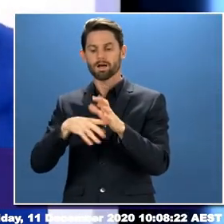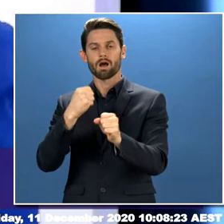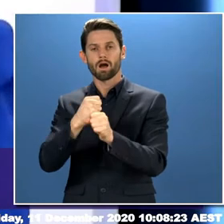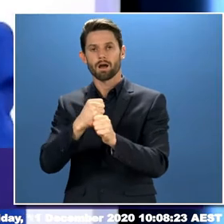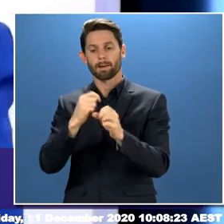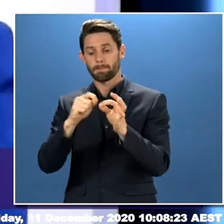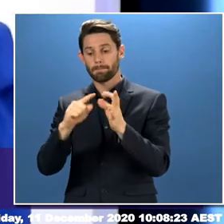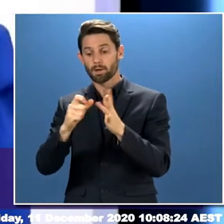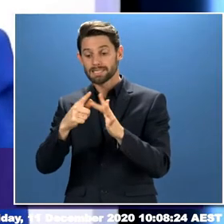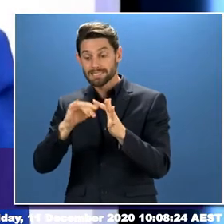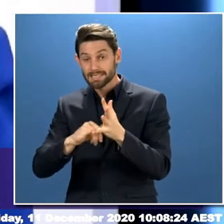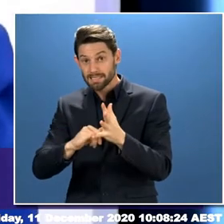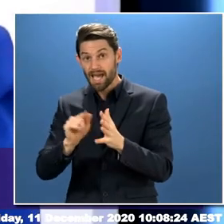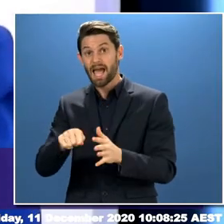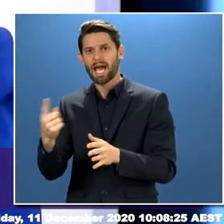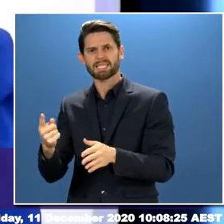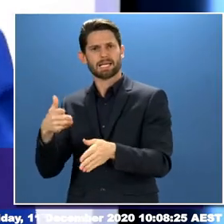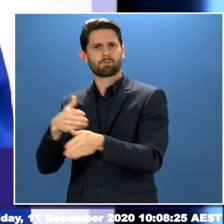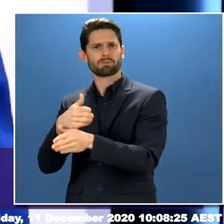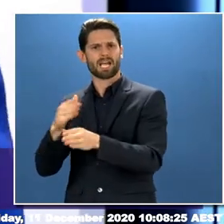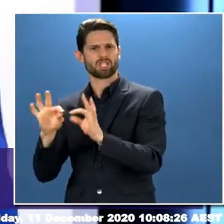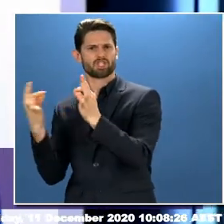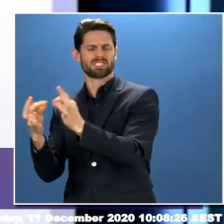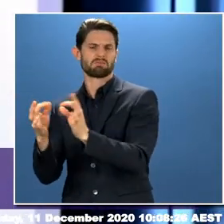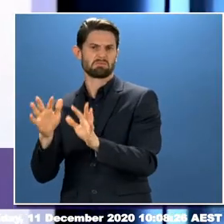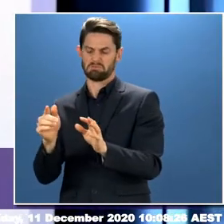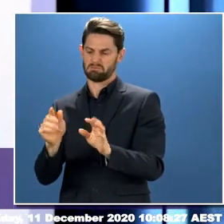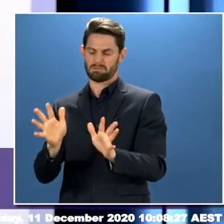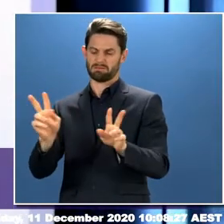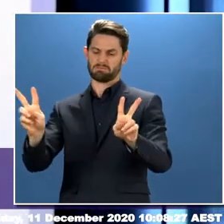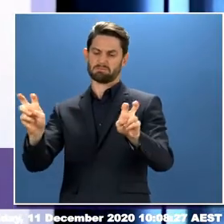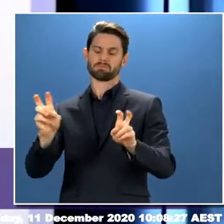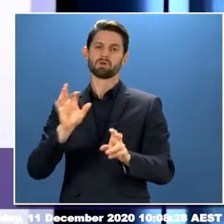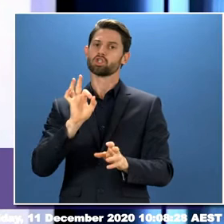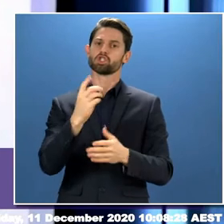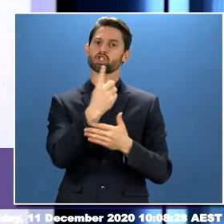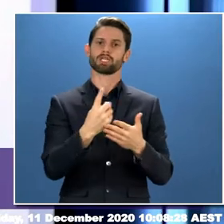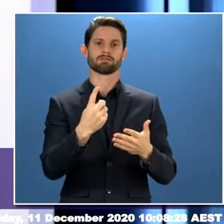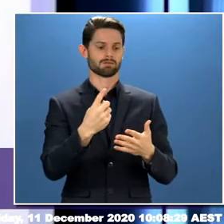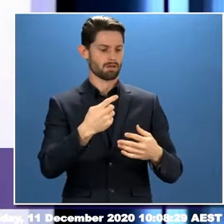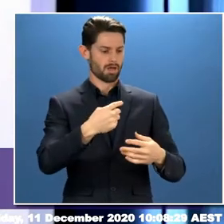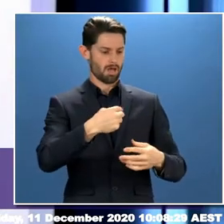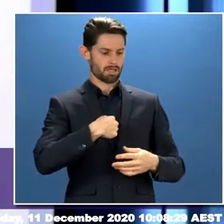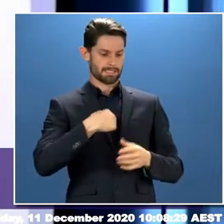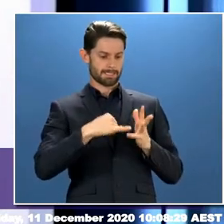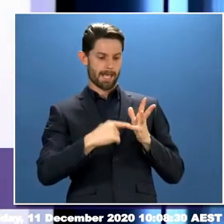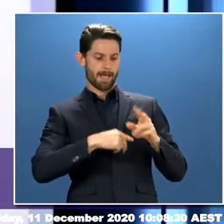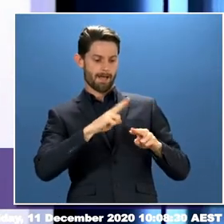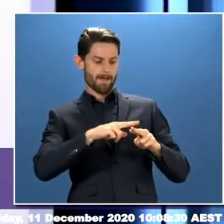So it covers a wide area of work, not just the traditional employer/employee relationship. Is that right? That's right.